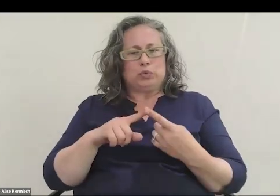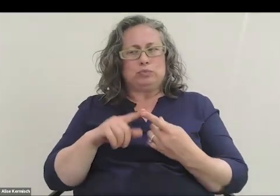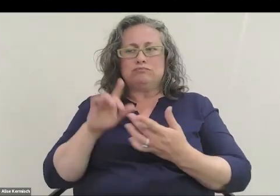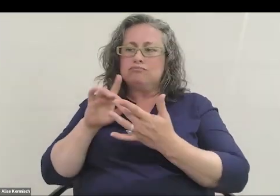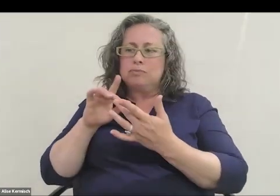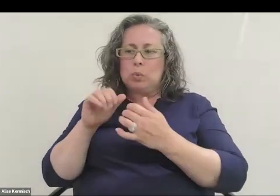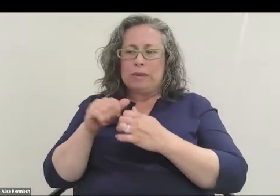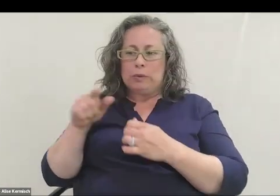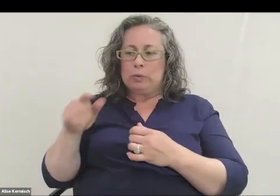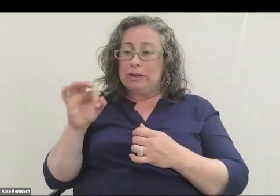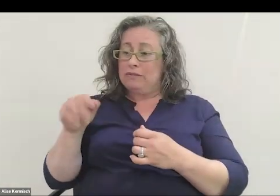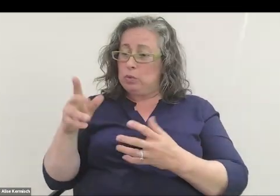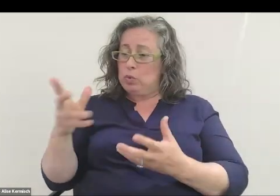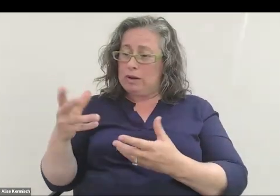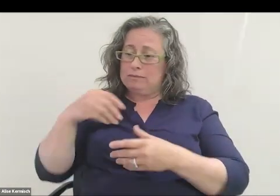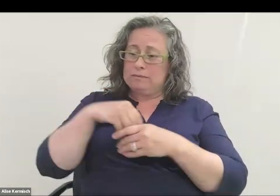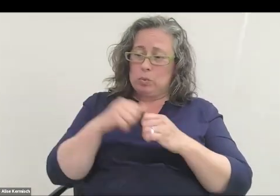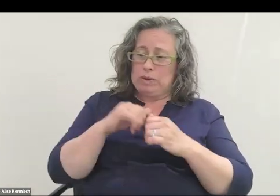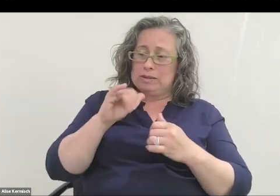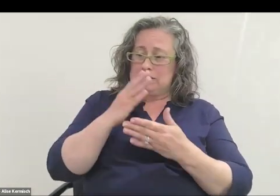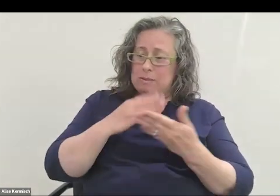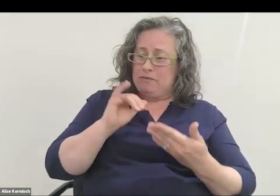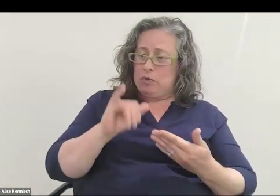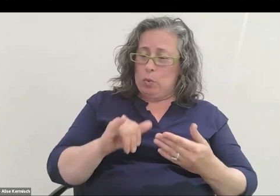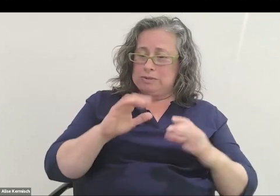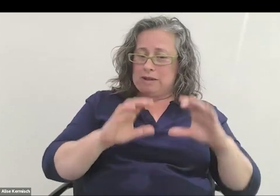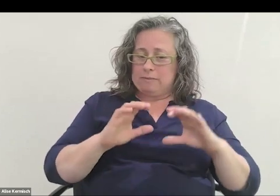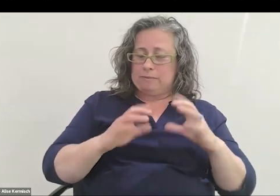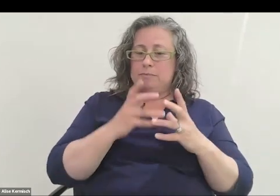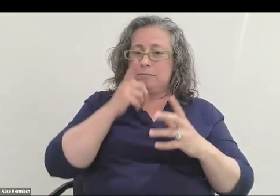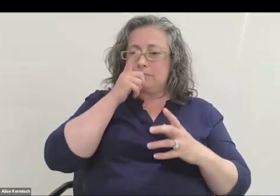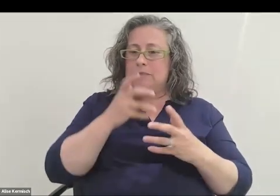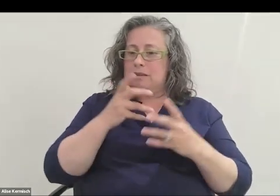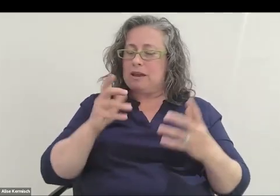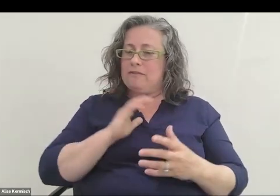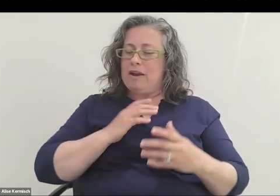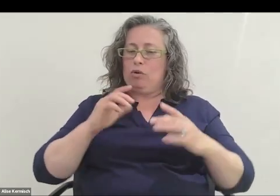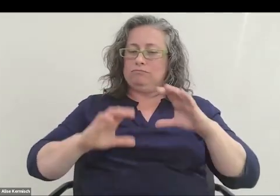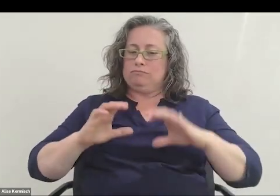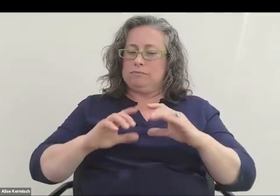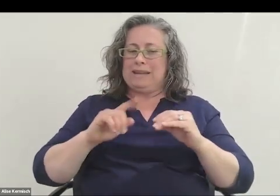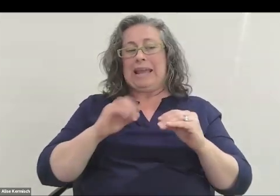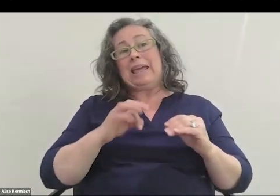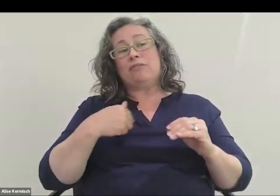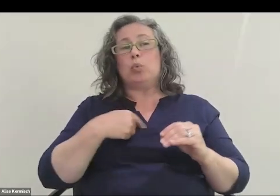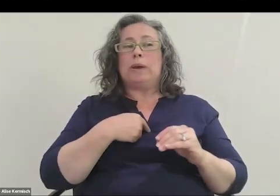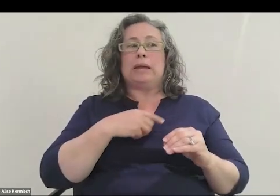if you would want to be part of some of those conversations because so much of our conversation has been about if we were to work together, would we want to make something